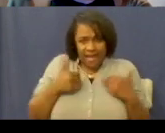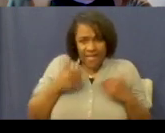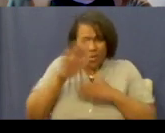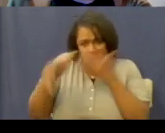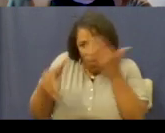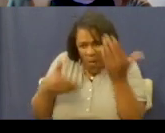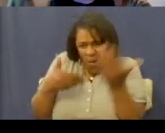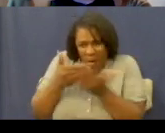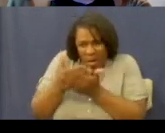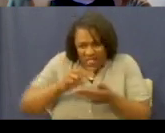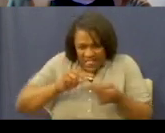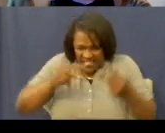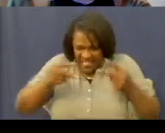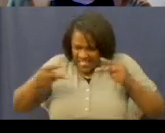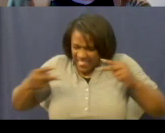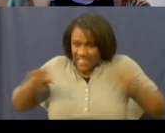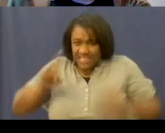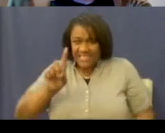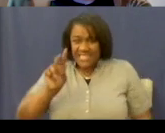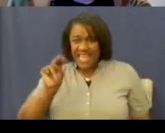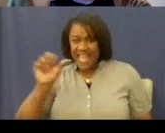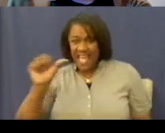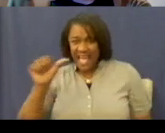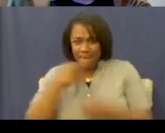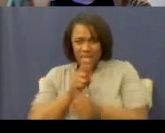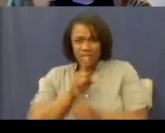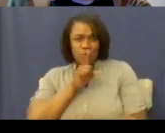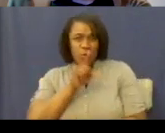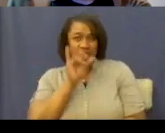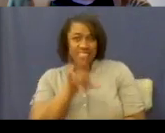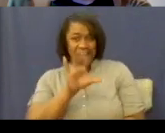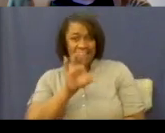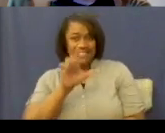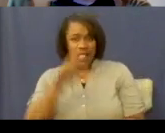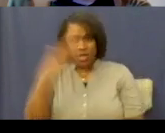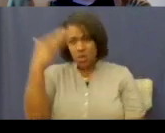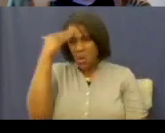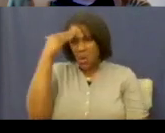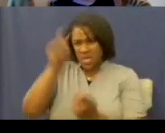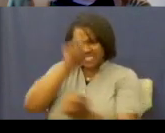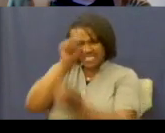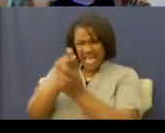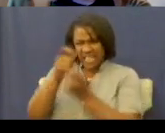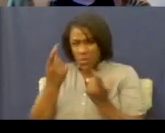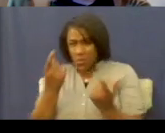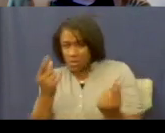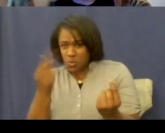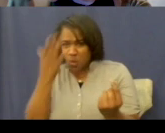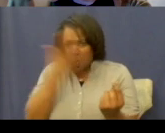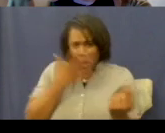that makes that cell know exactly what it should do, and what it should look like, and where it should go.